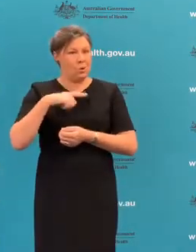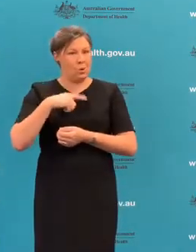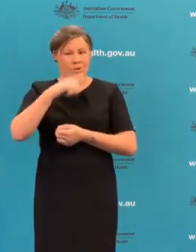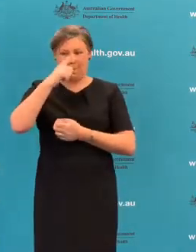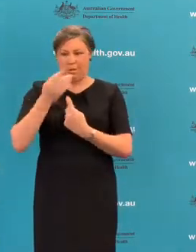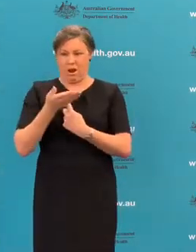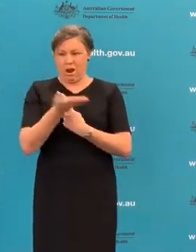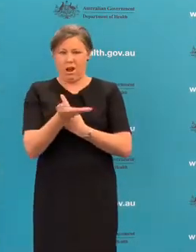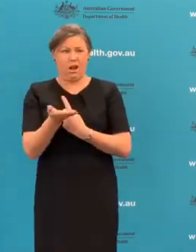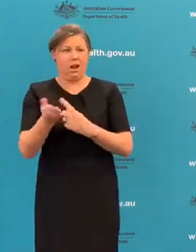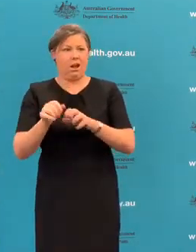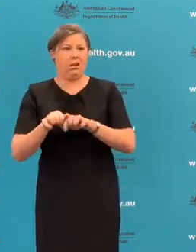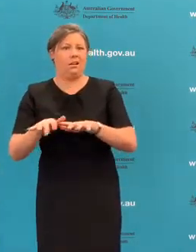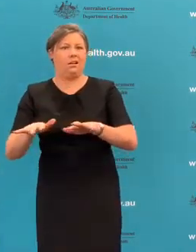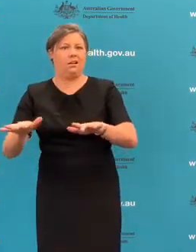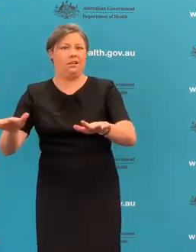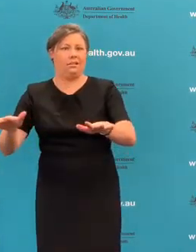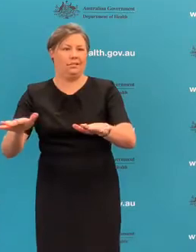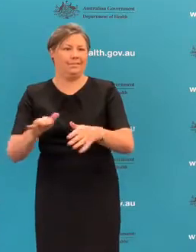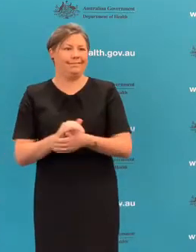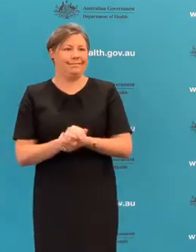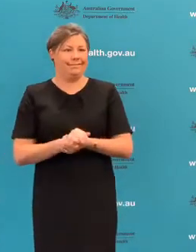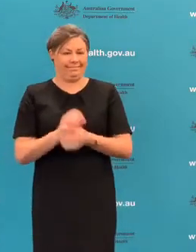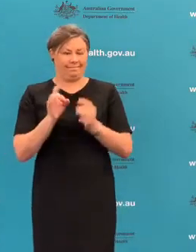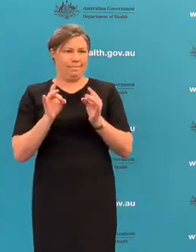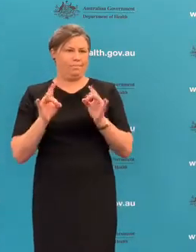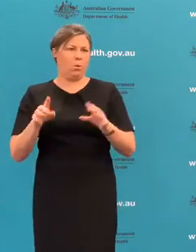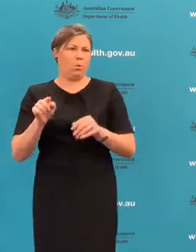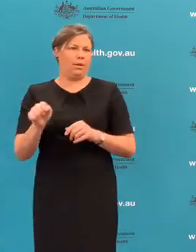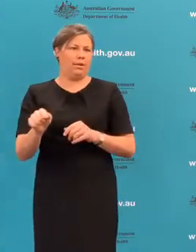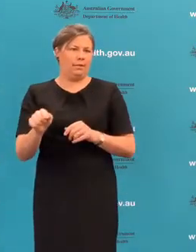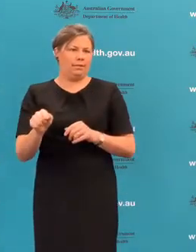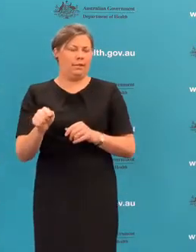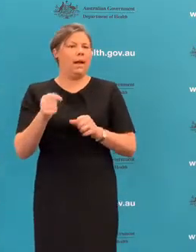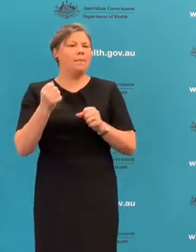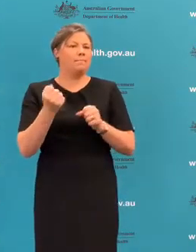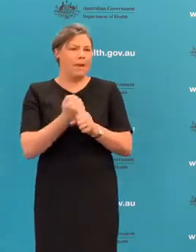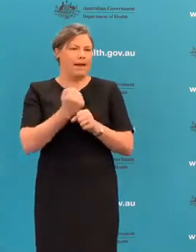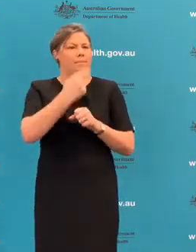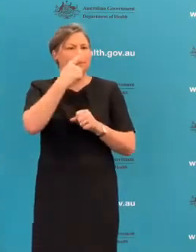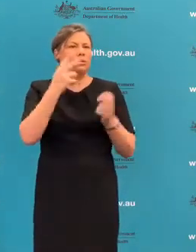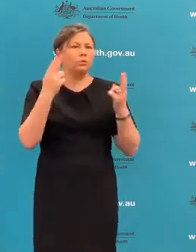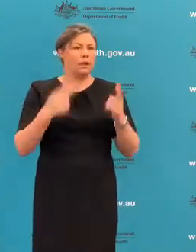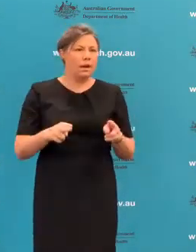that we were seeing just two weeks ago. Over the past 24 hours 222